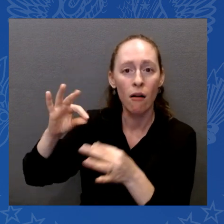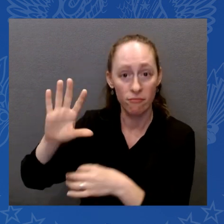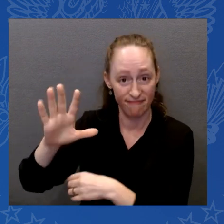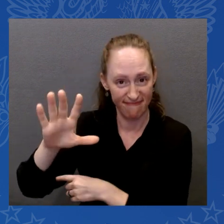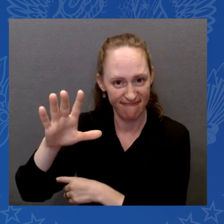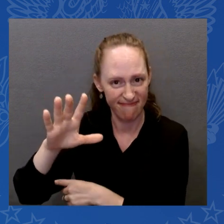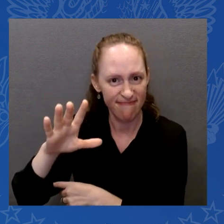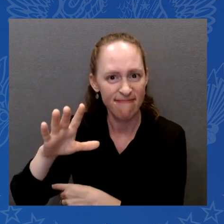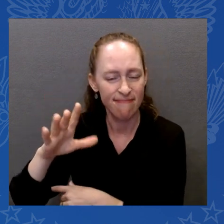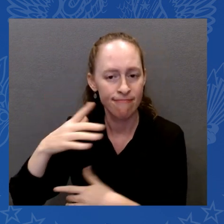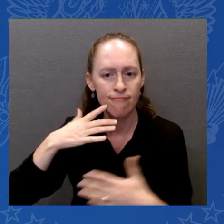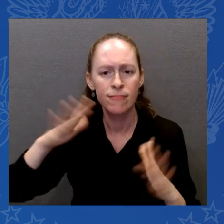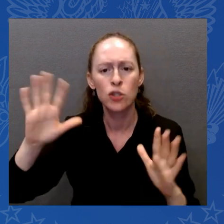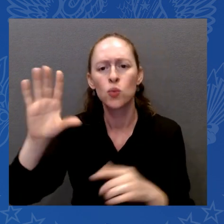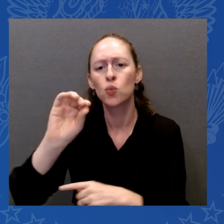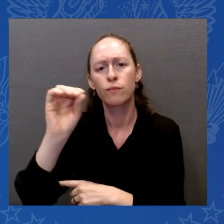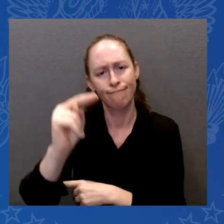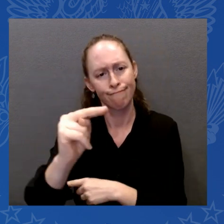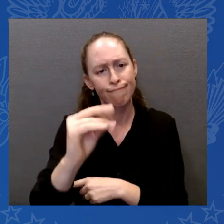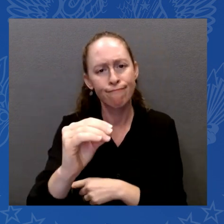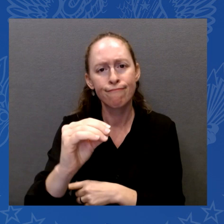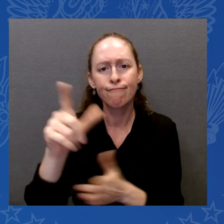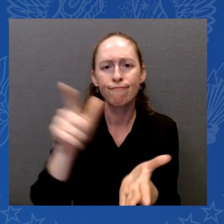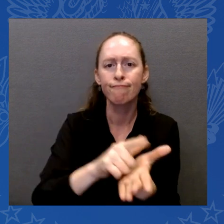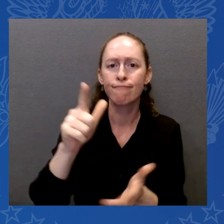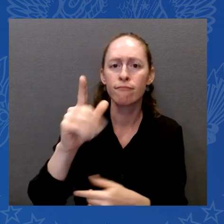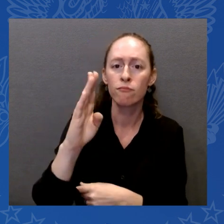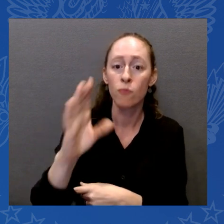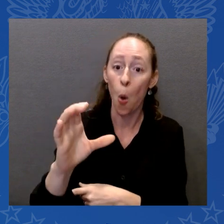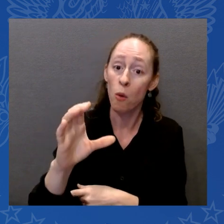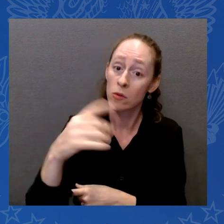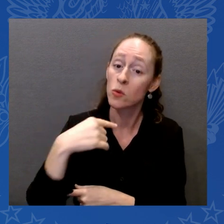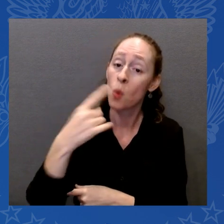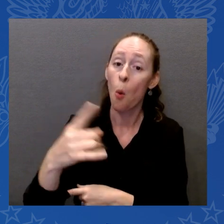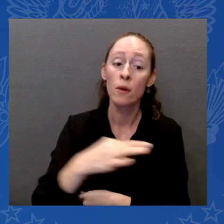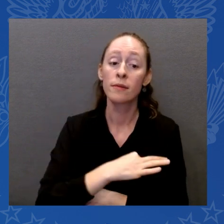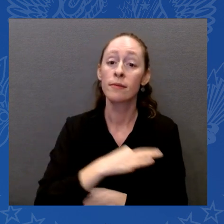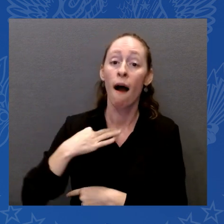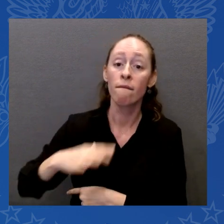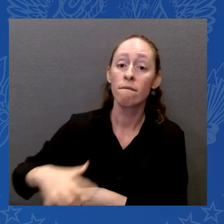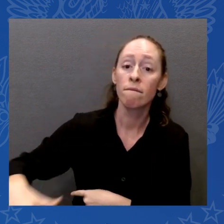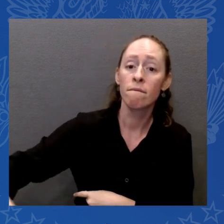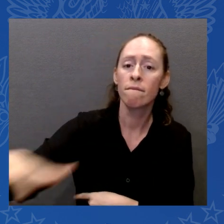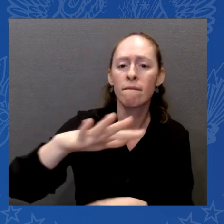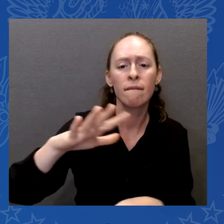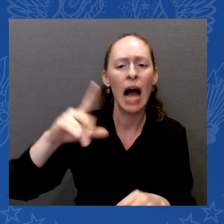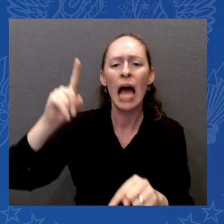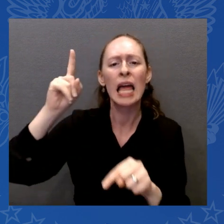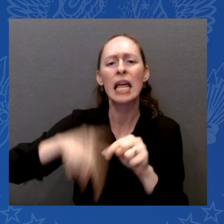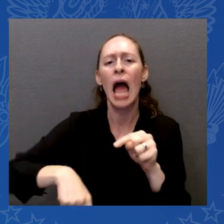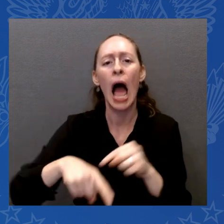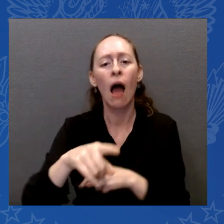or telling students about birth -- where they can get birth control. Folks, what century are we in?